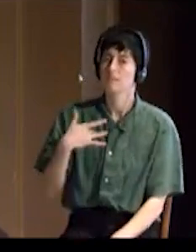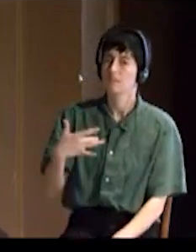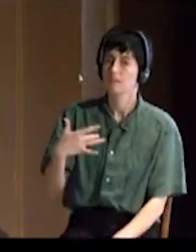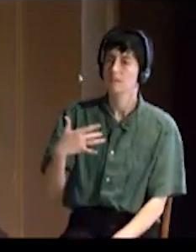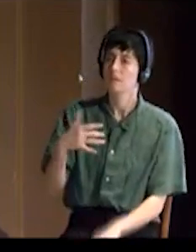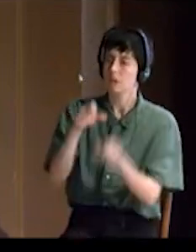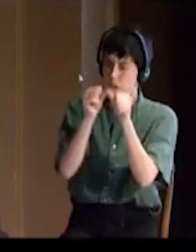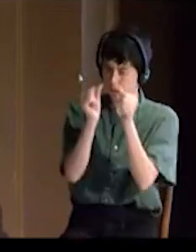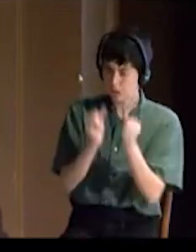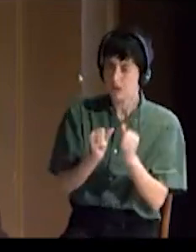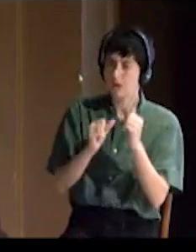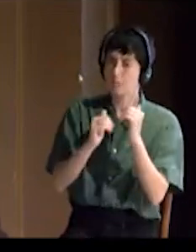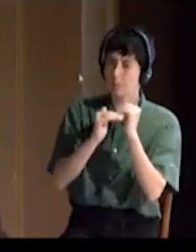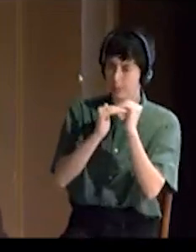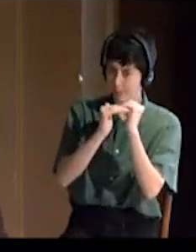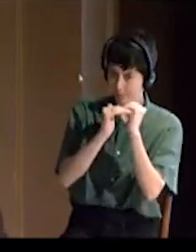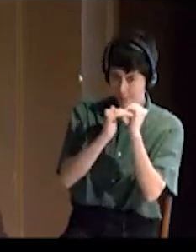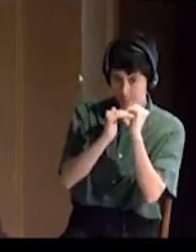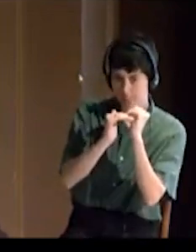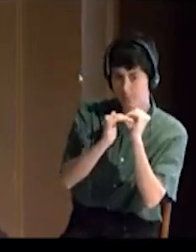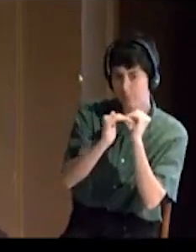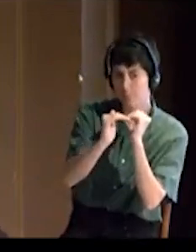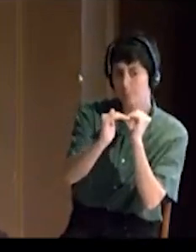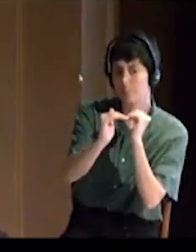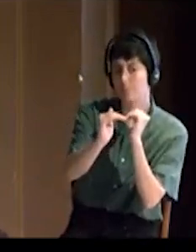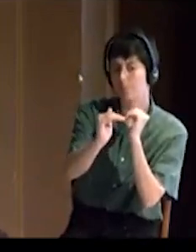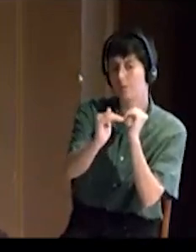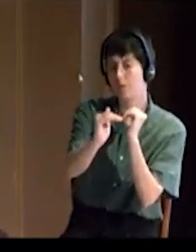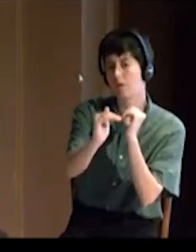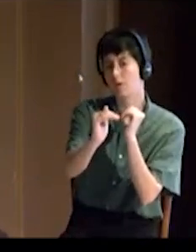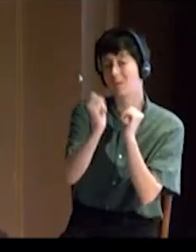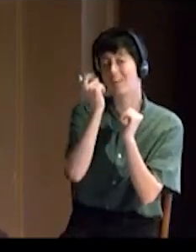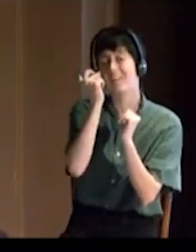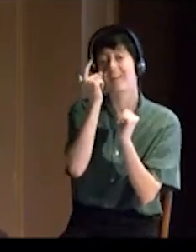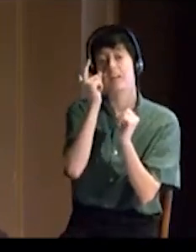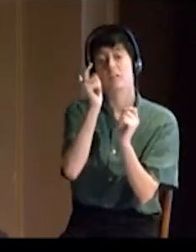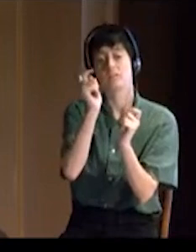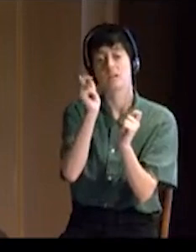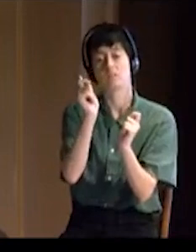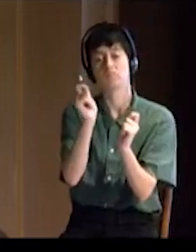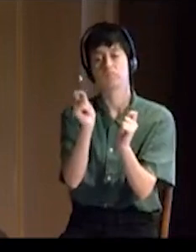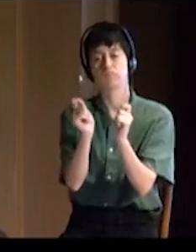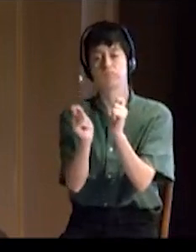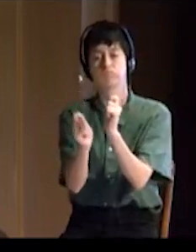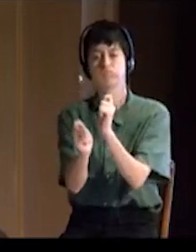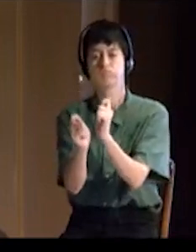because it loses a lot of the, well, the water content. So the lichens get dried up,